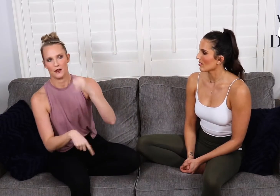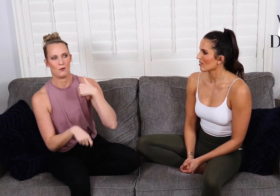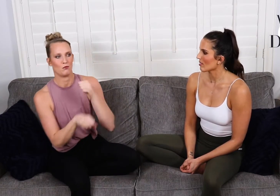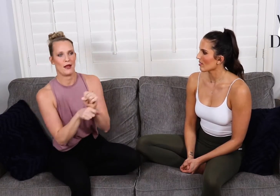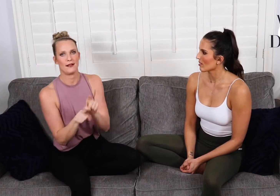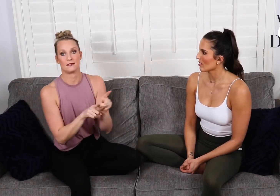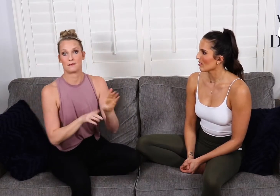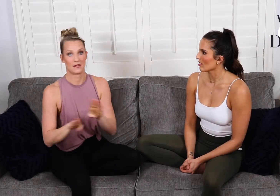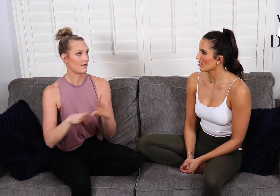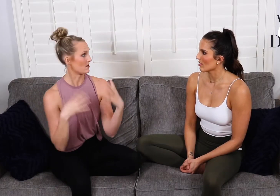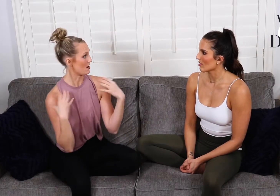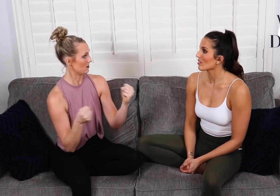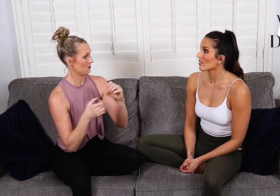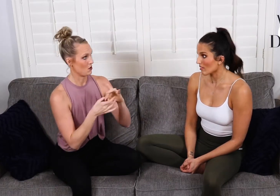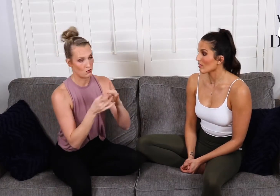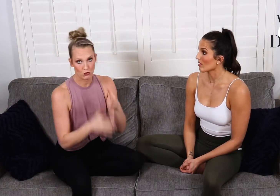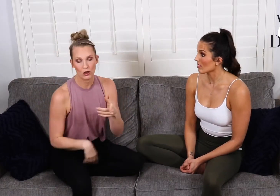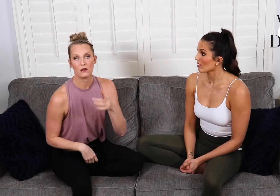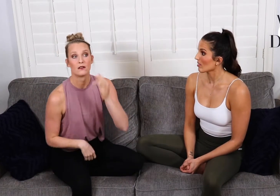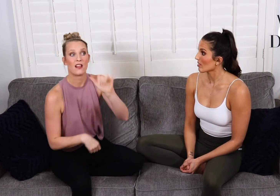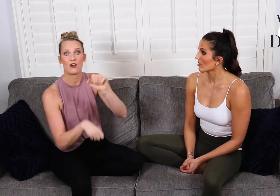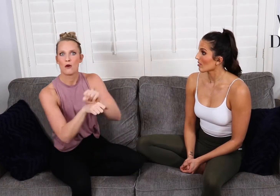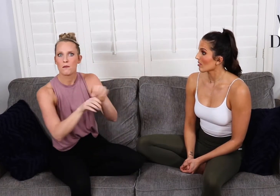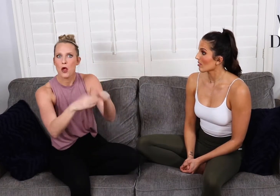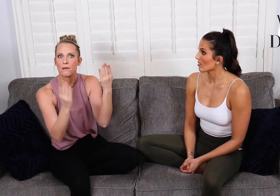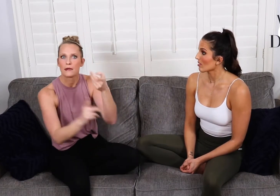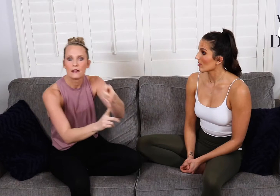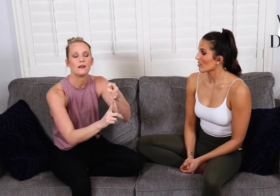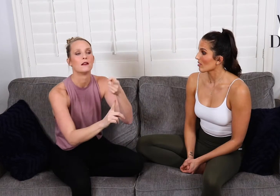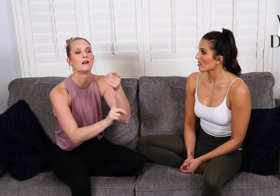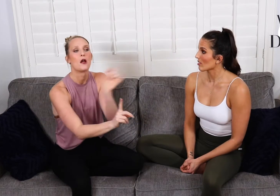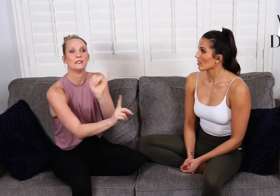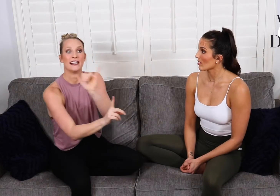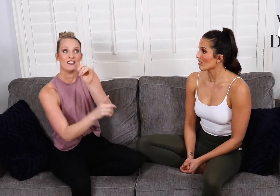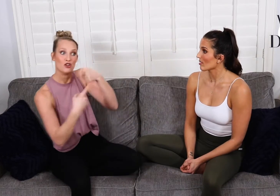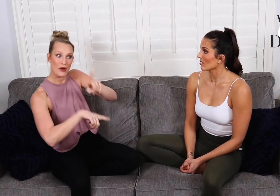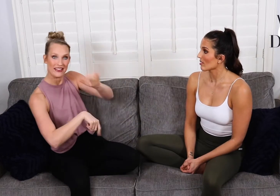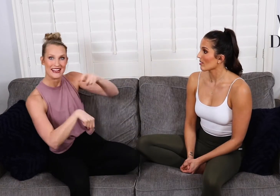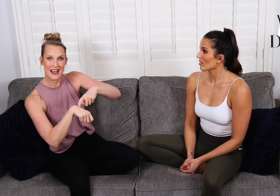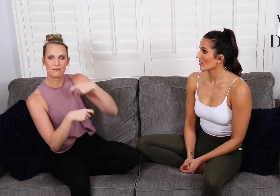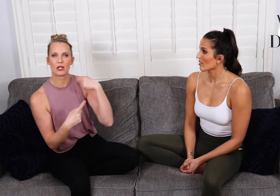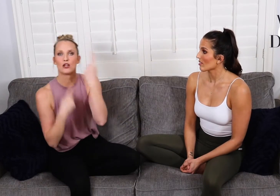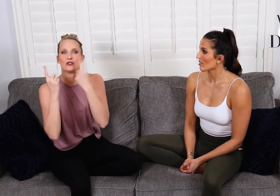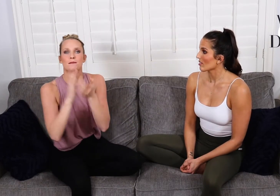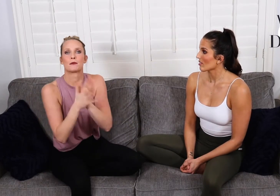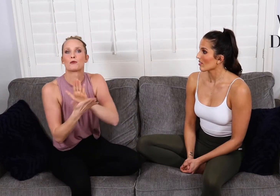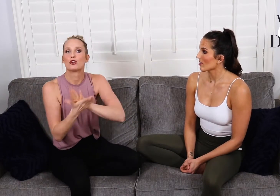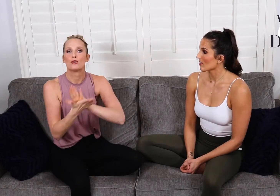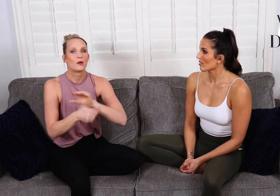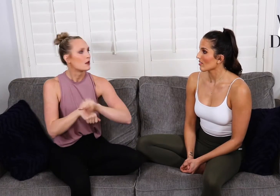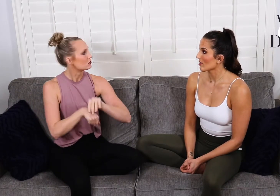mentioned in our last episode, I was a Behavioral Health Coordinator. So that job opens up and during that time, I was also considering becoming